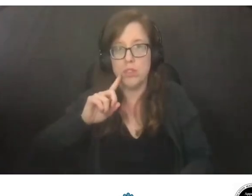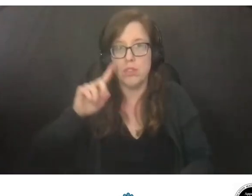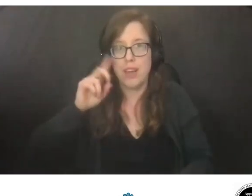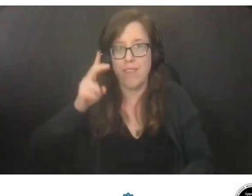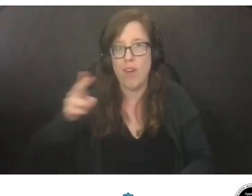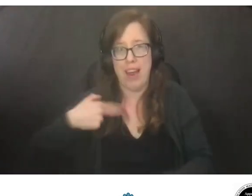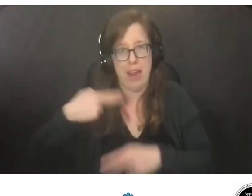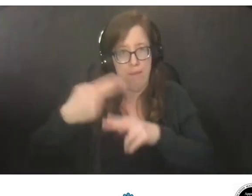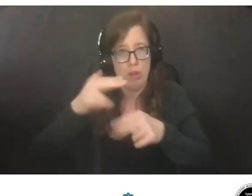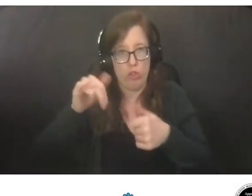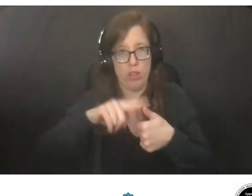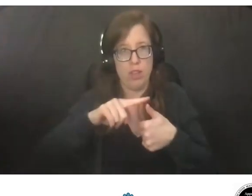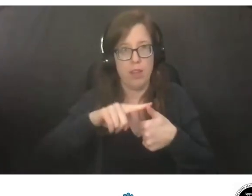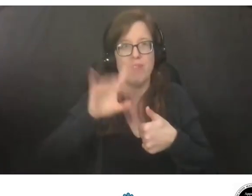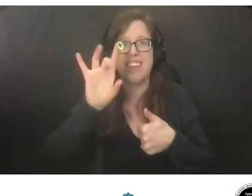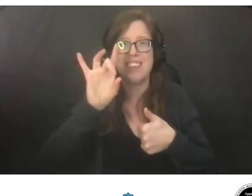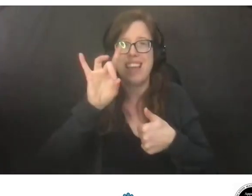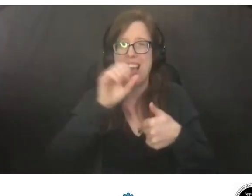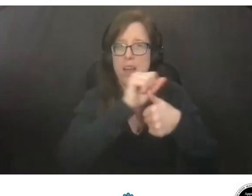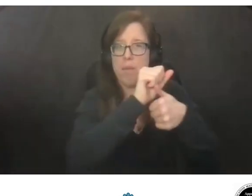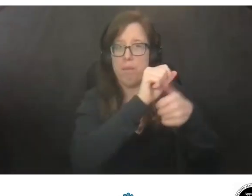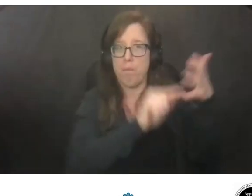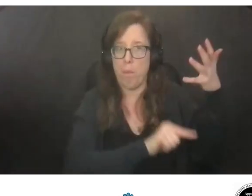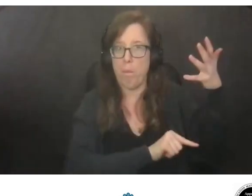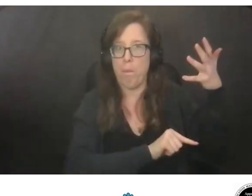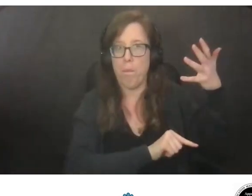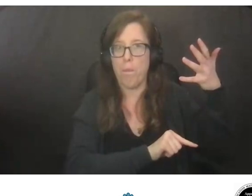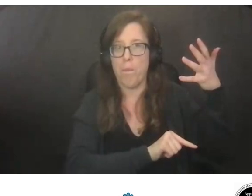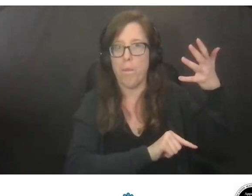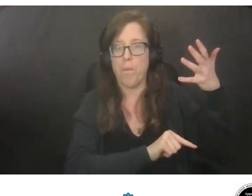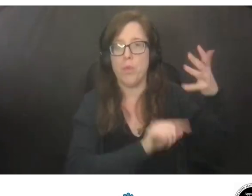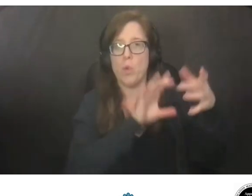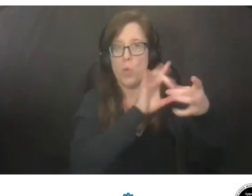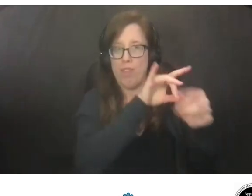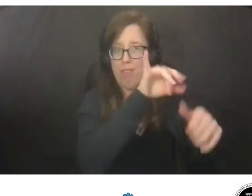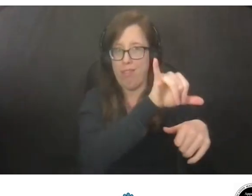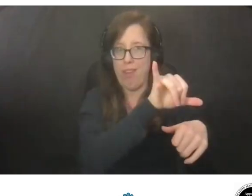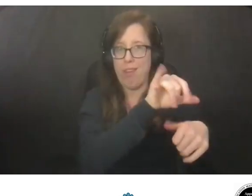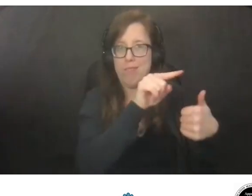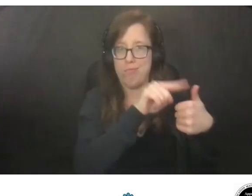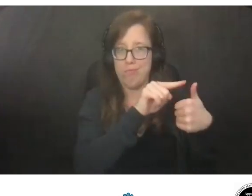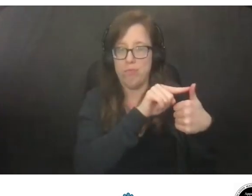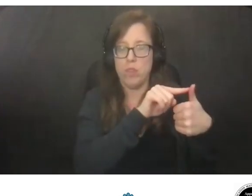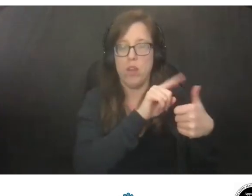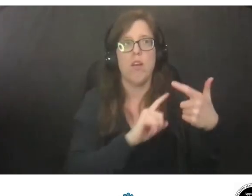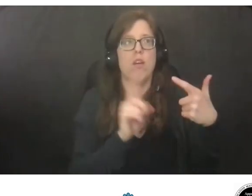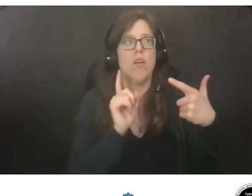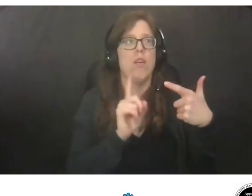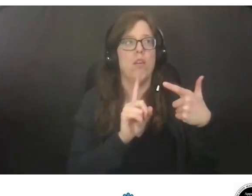that I mentioned earlier. There are eight areas and expanded pieces within that are there.